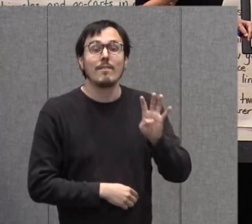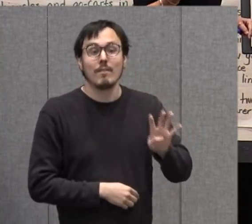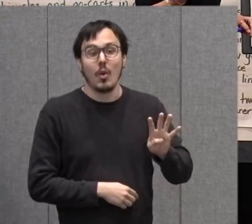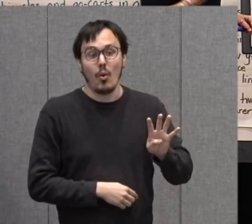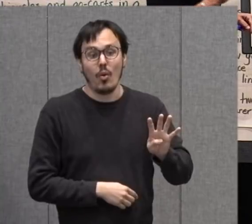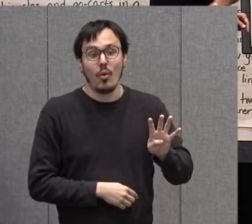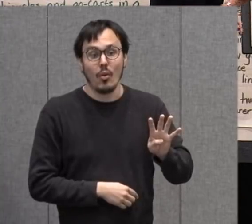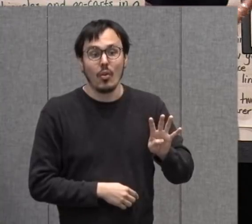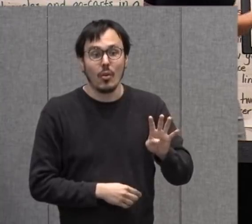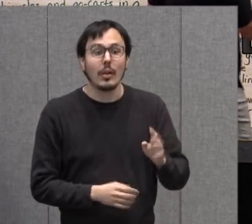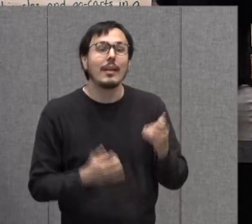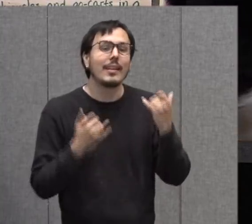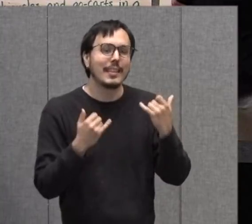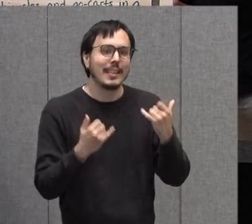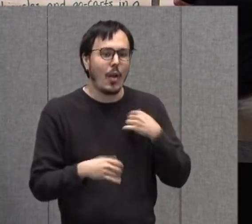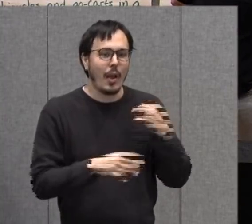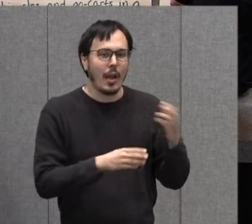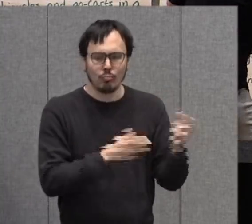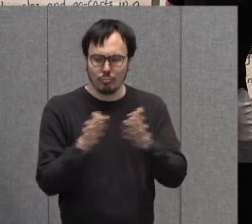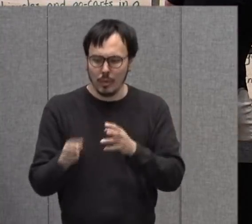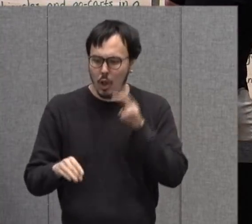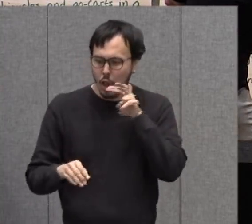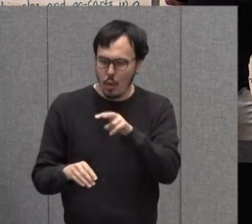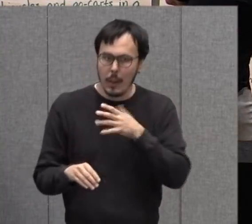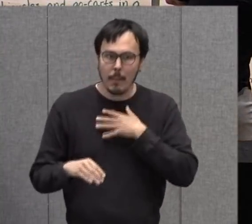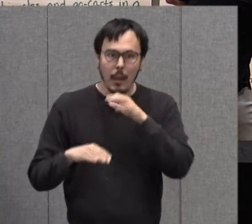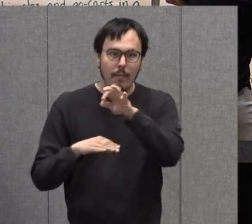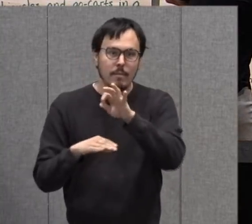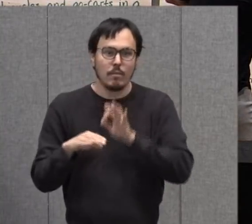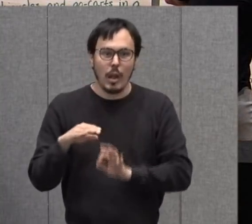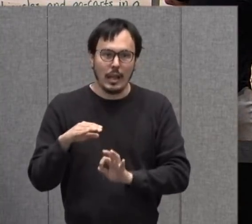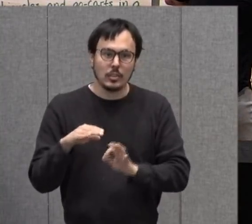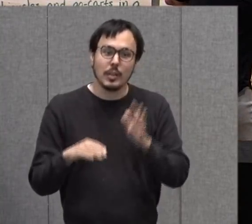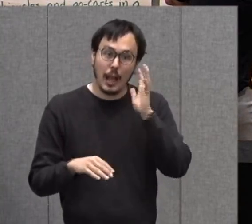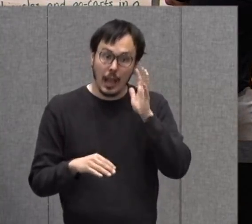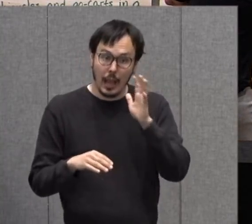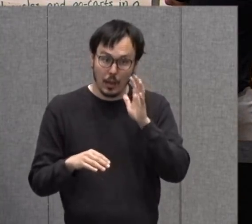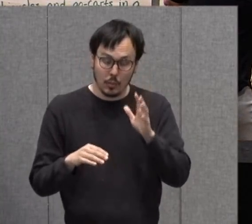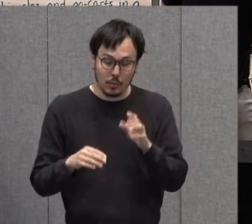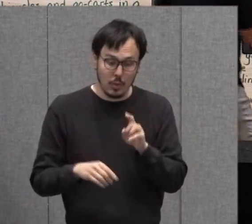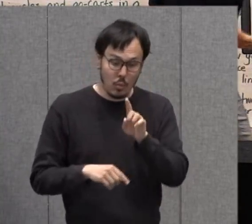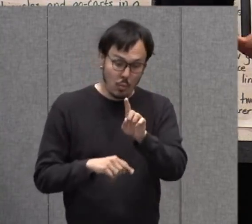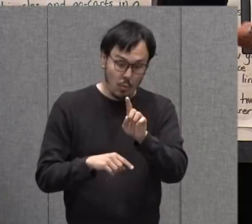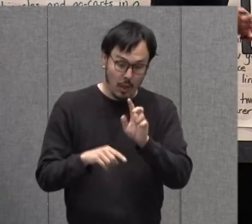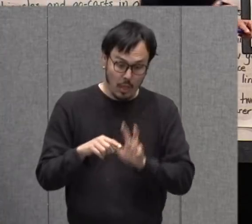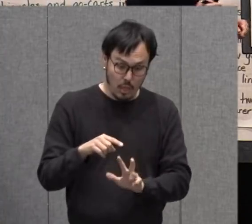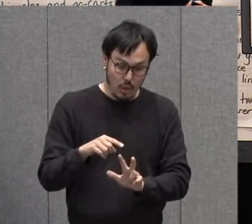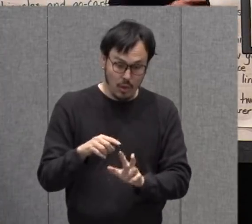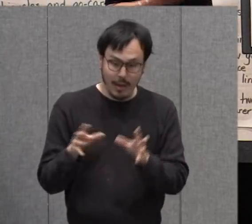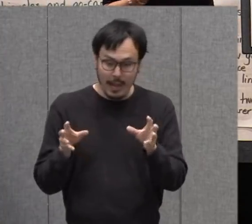Now, I wanna work with my fractions so I'm gonna put together one third and two thirds.